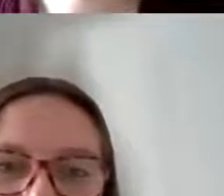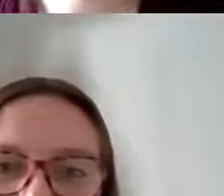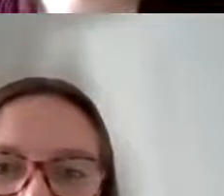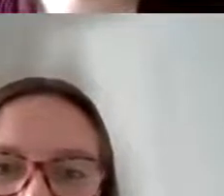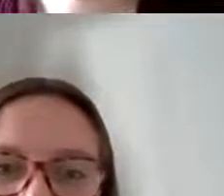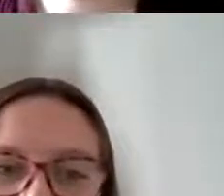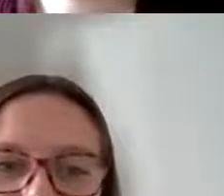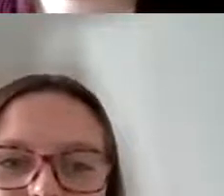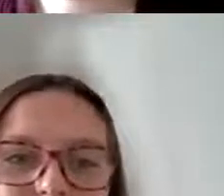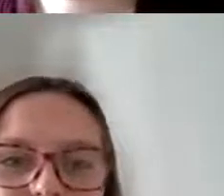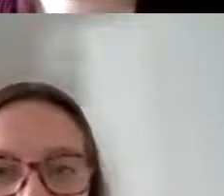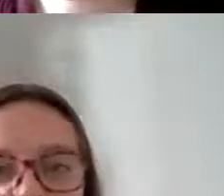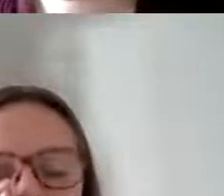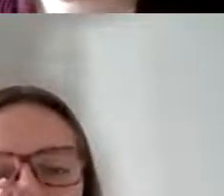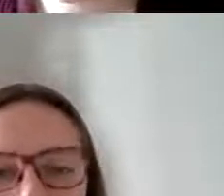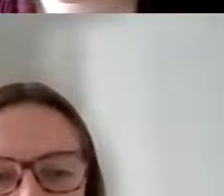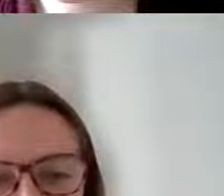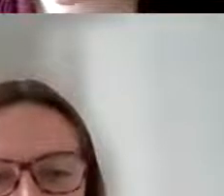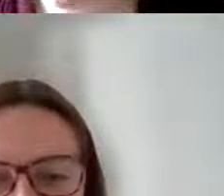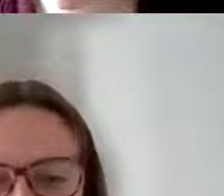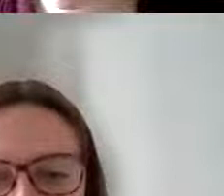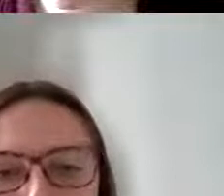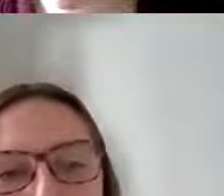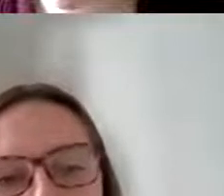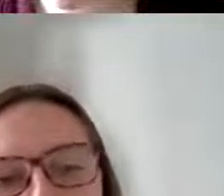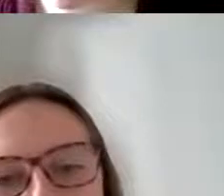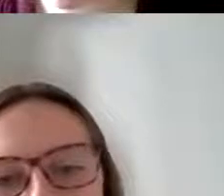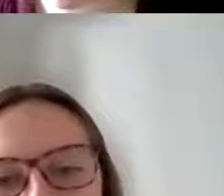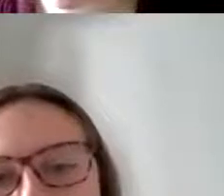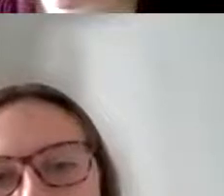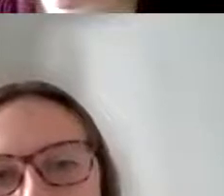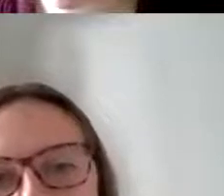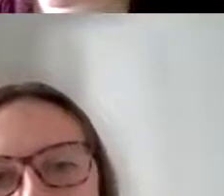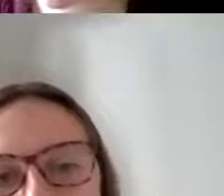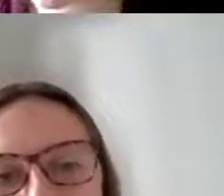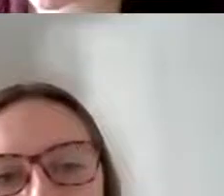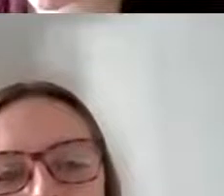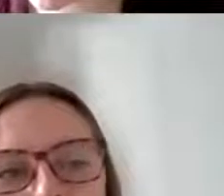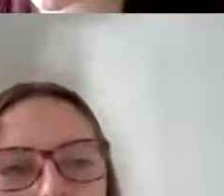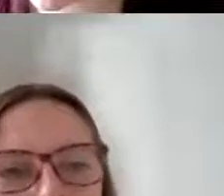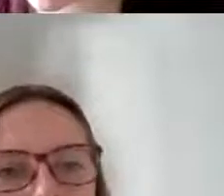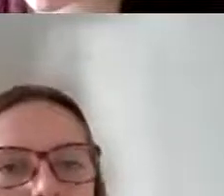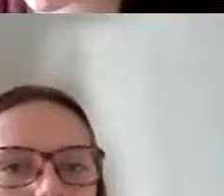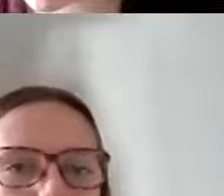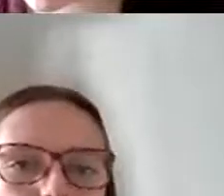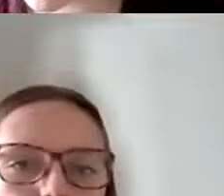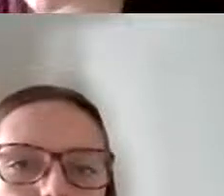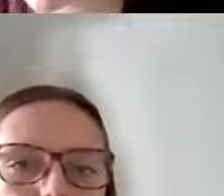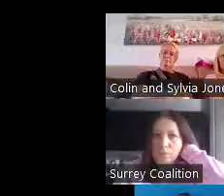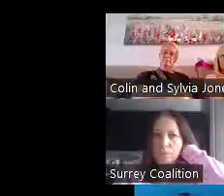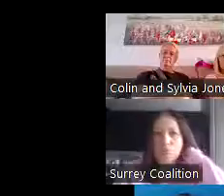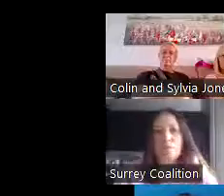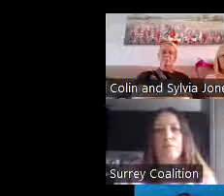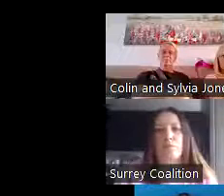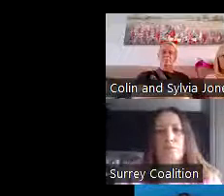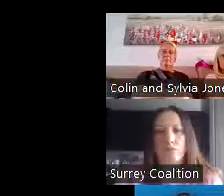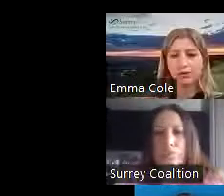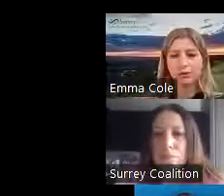you very much everyone so I will start sharing my screen and hopefully you'll be able to see it too